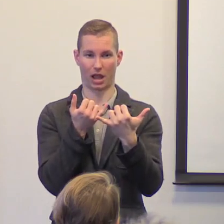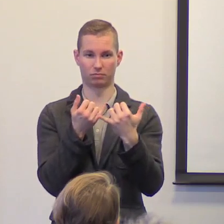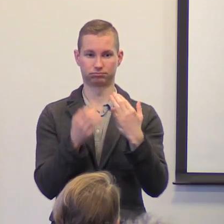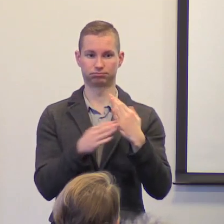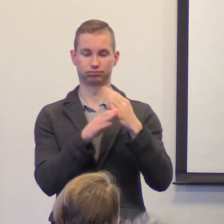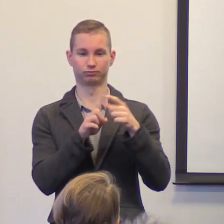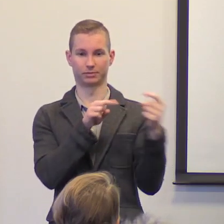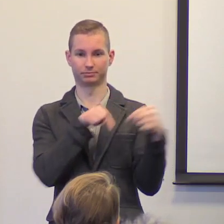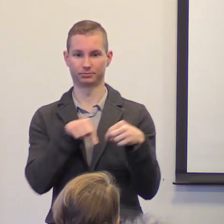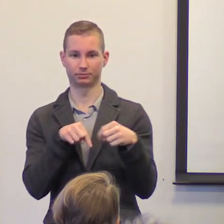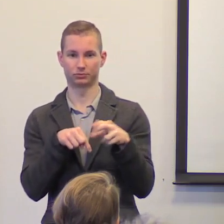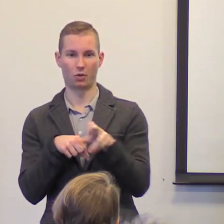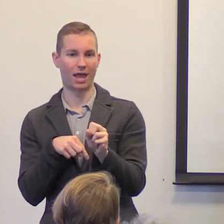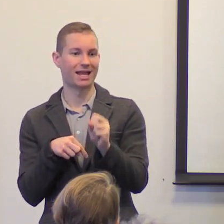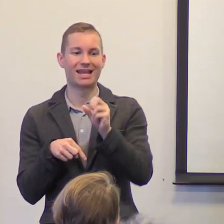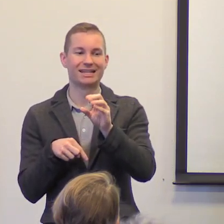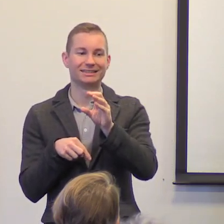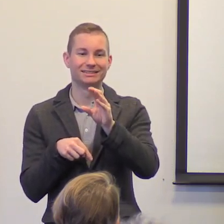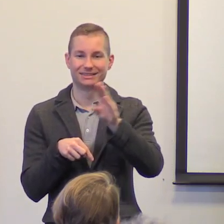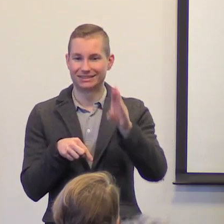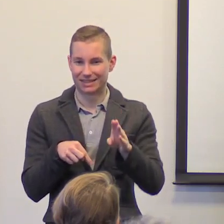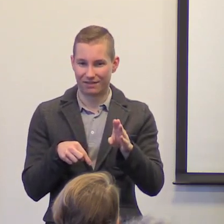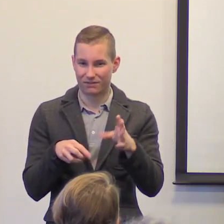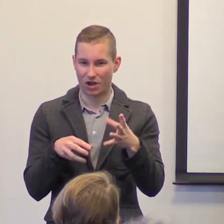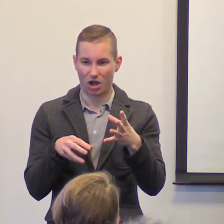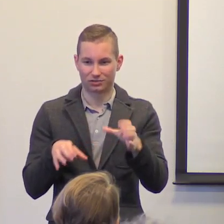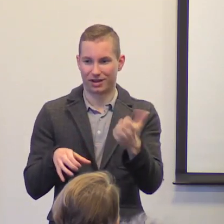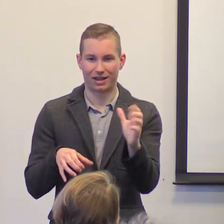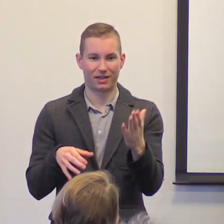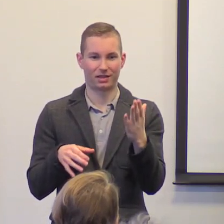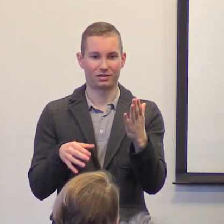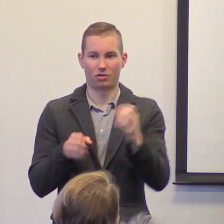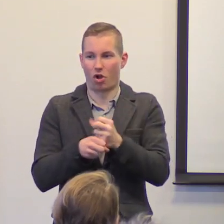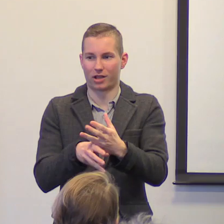committed an act of terrorism resulting in the death of any American in the last 40 years.